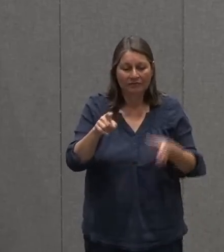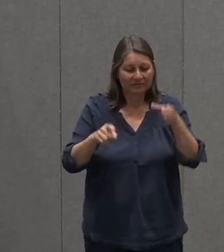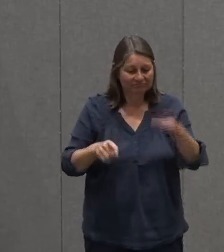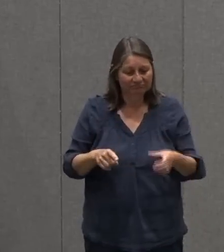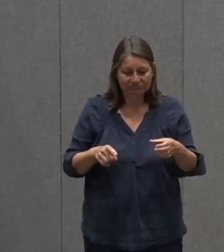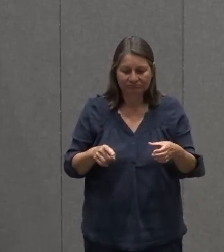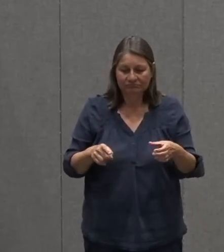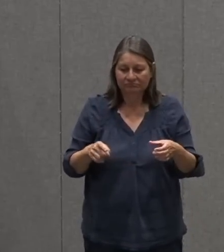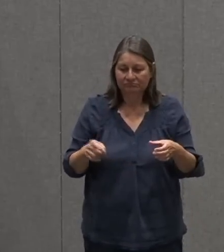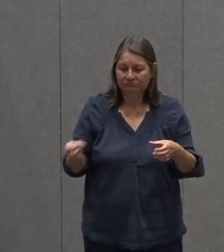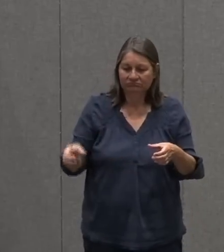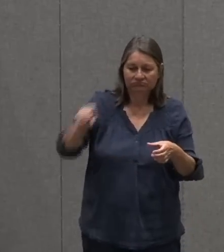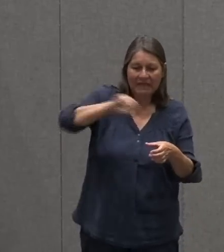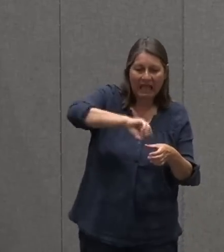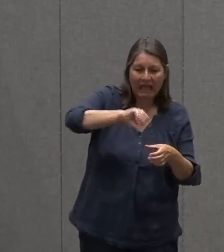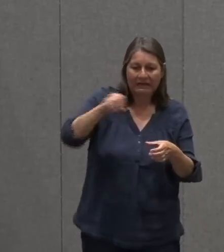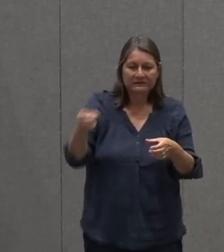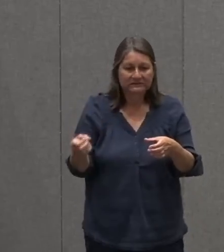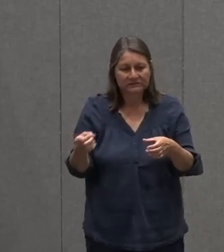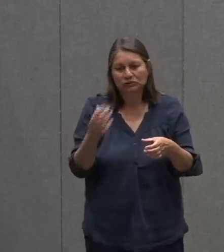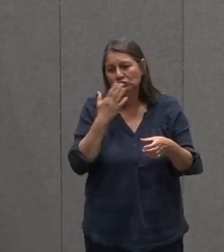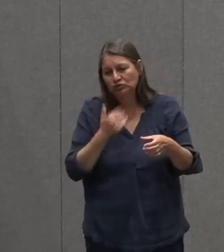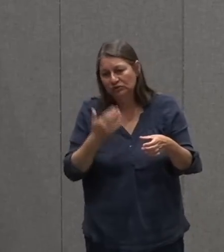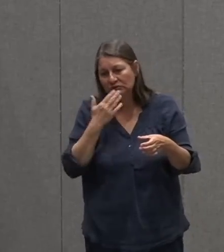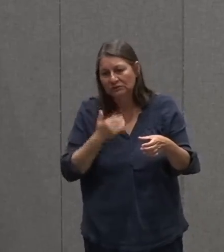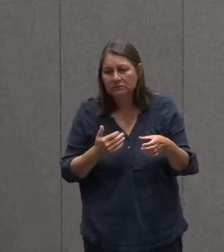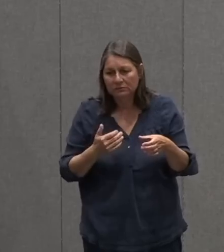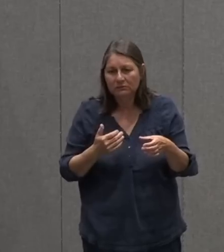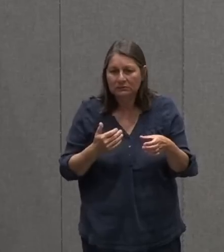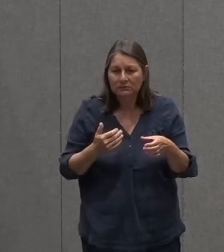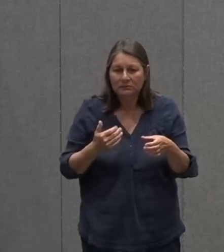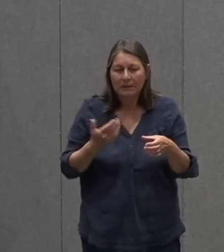Maybe sugar to some tea? What happens to the sugar?